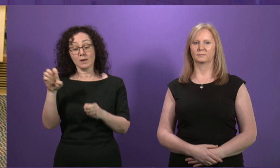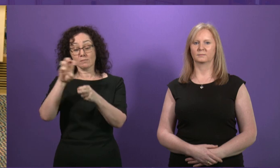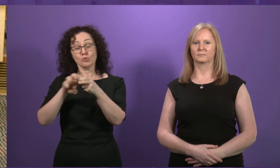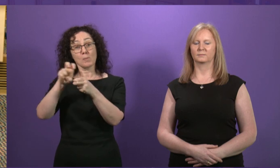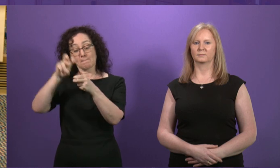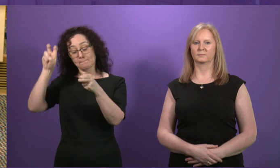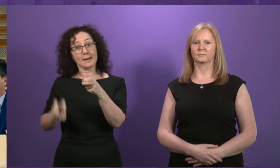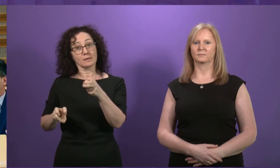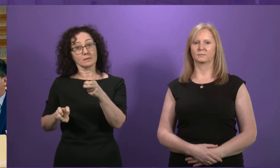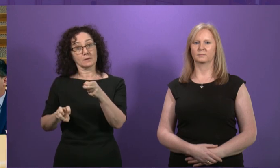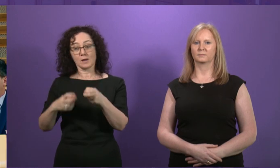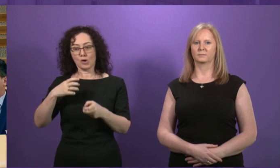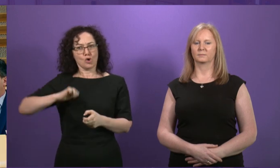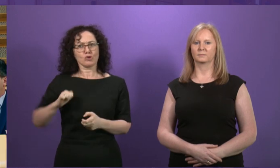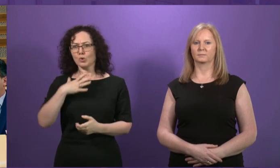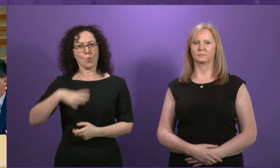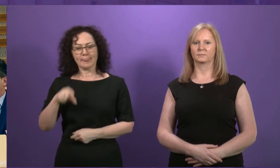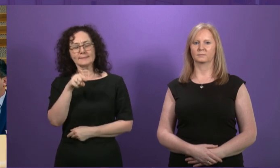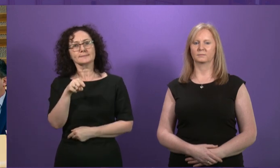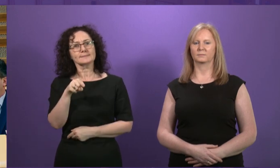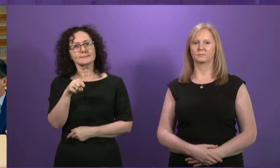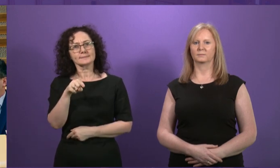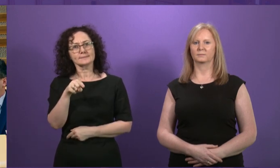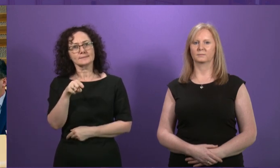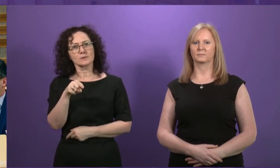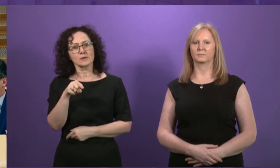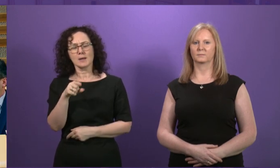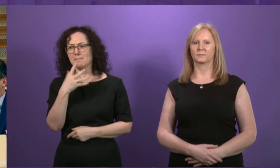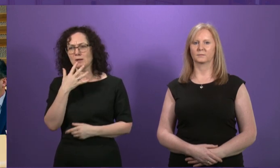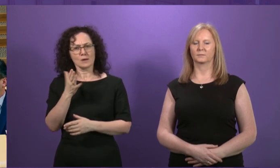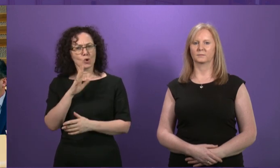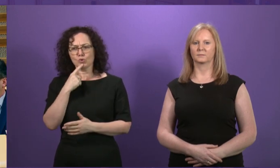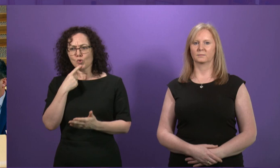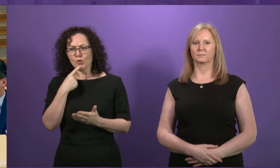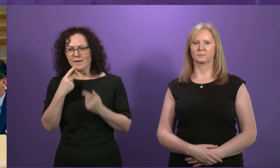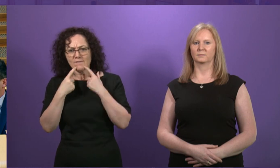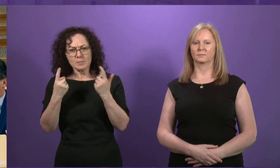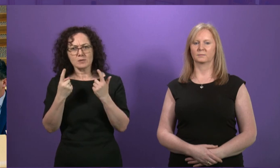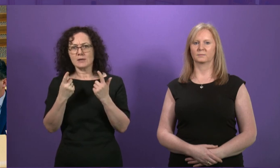There is still no sign of an agreement on withdrawal issues, no guarantee of a transitional